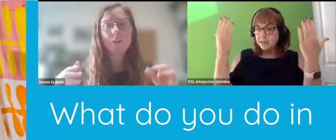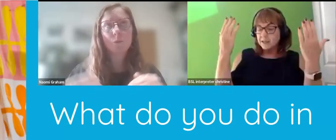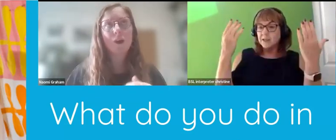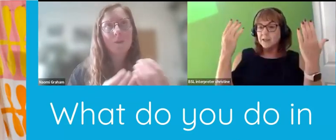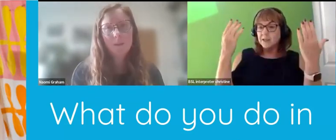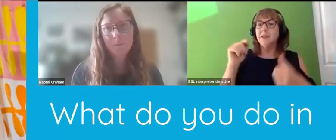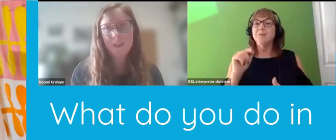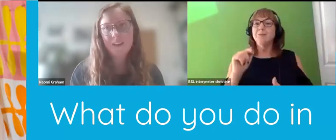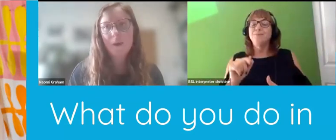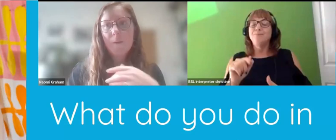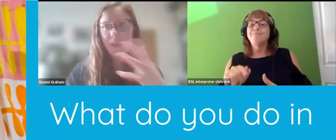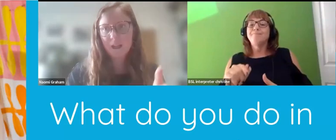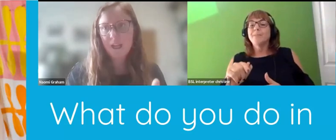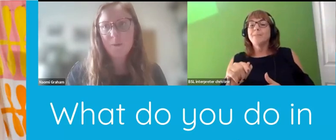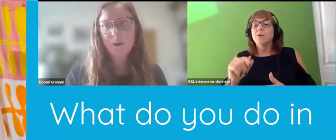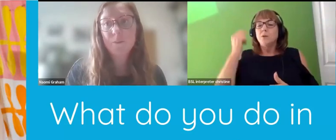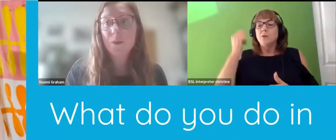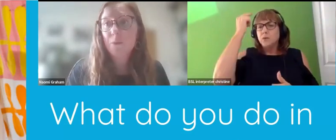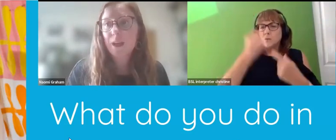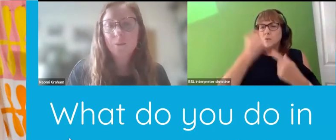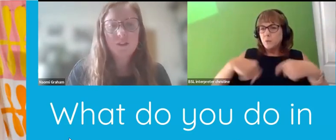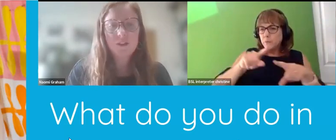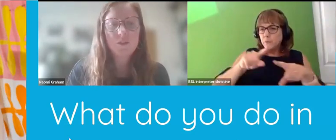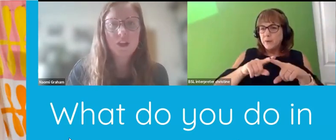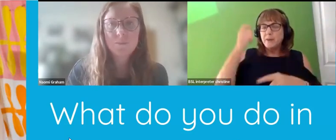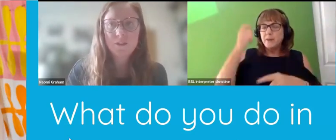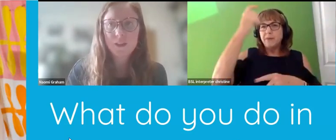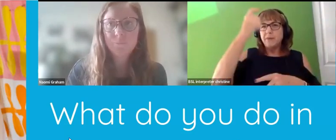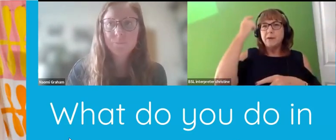or what other people need, that can help us with the way that we do church ministry.